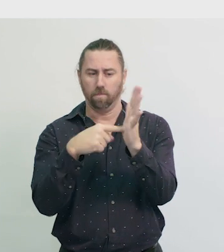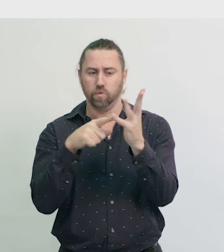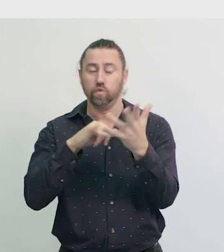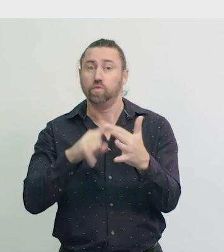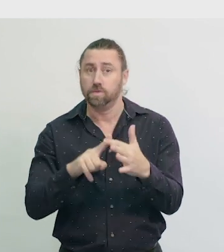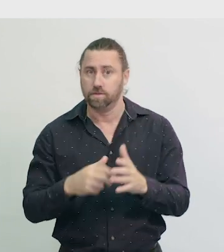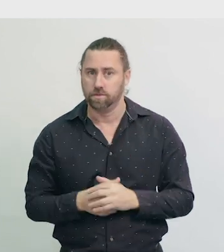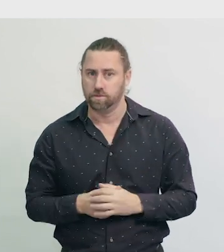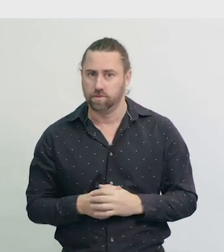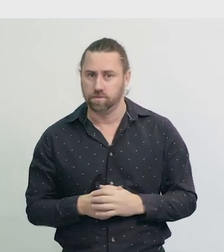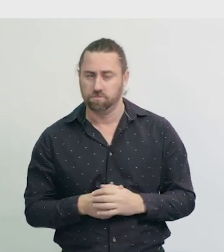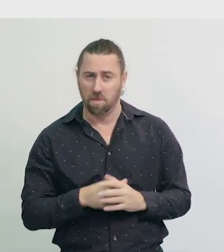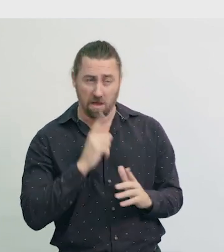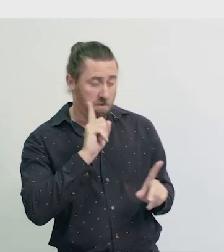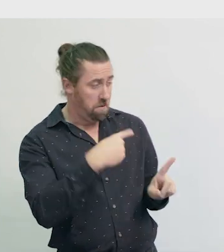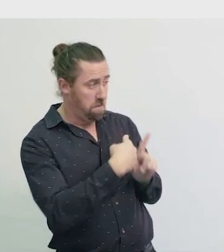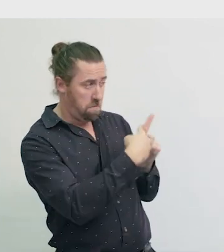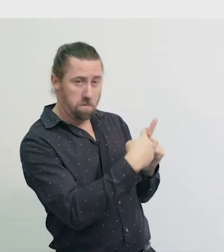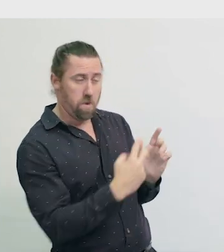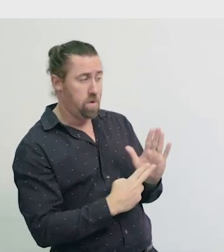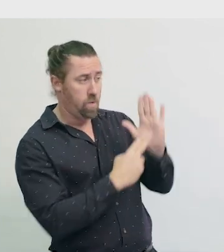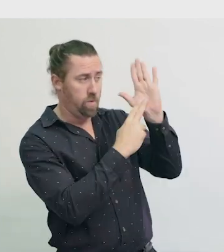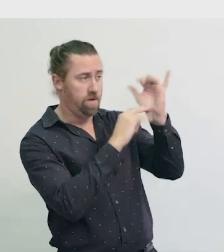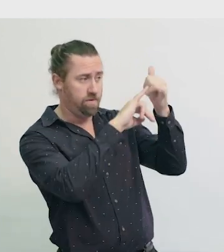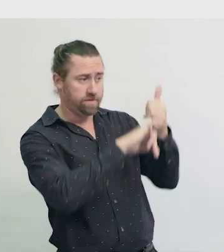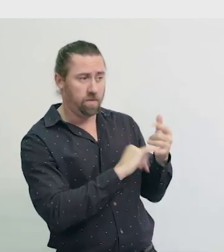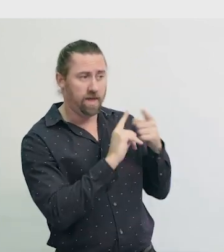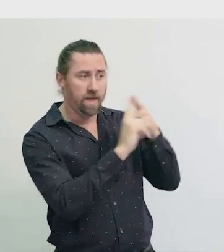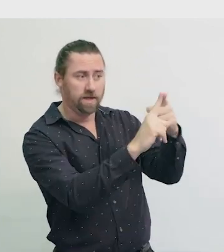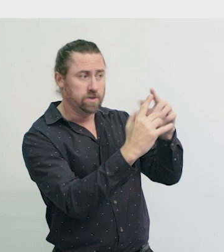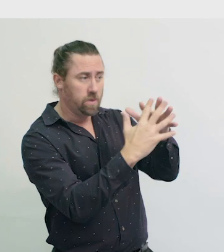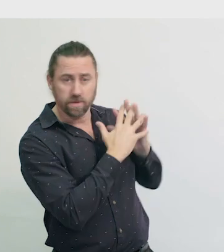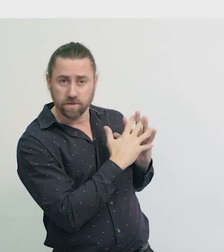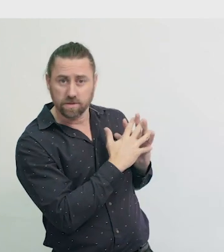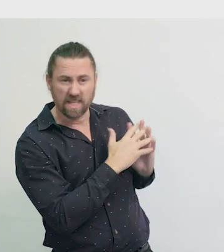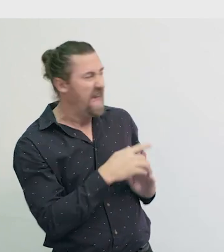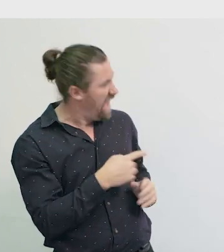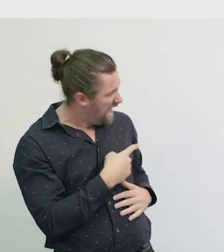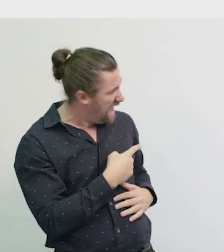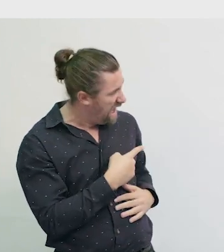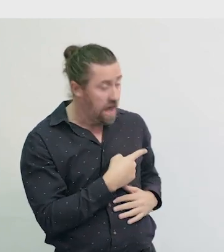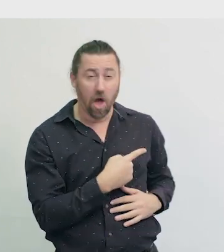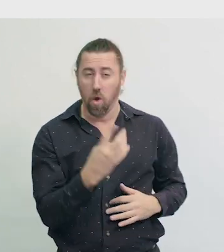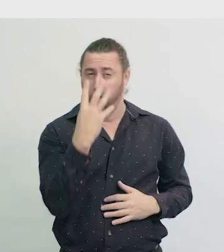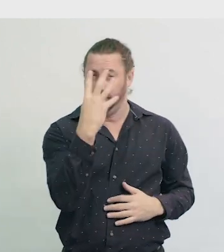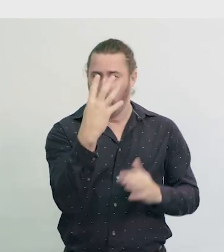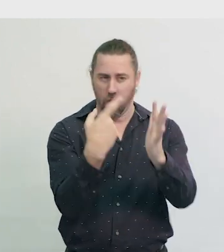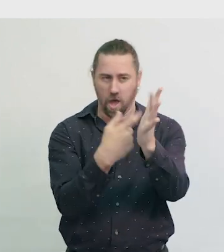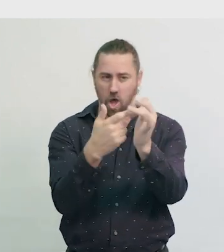If we draw a compass rose, showing north, south, east, and west, we can create four right angles.